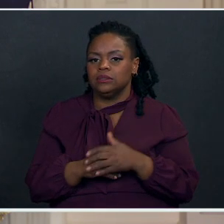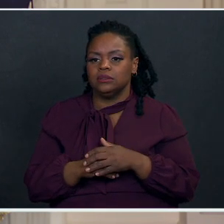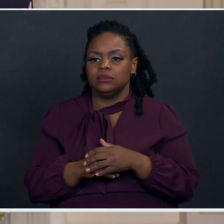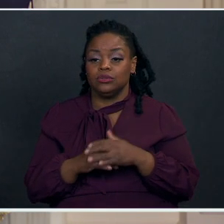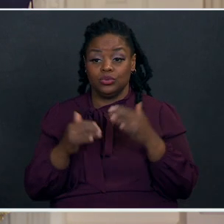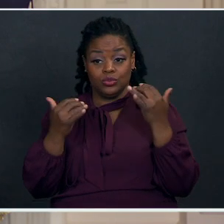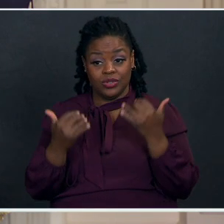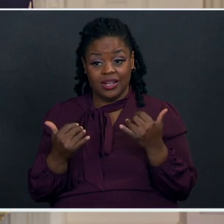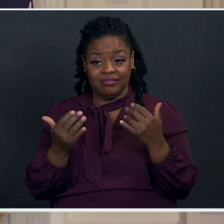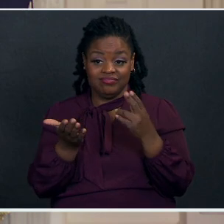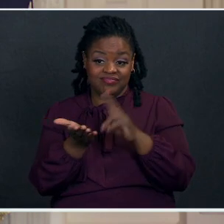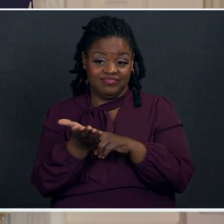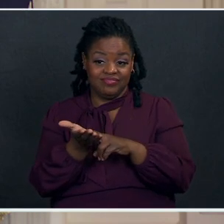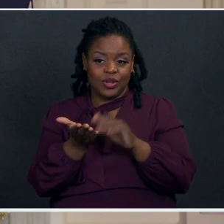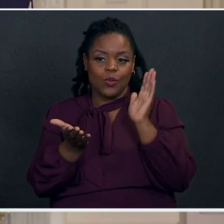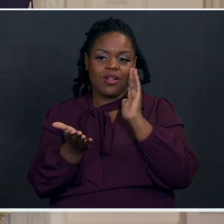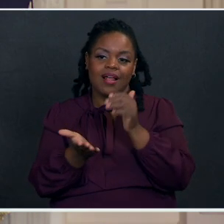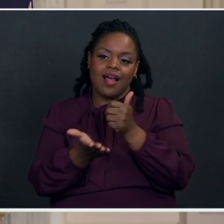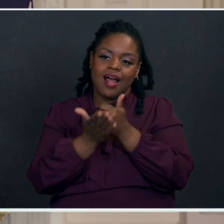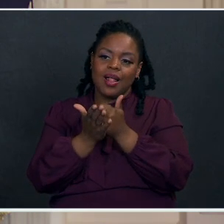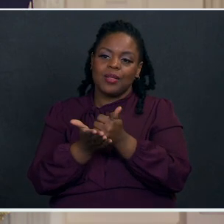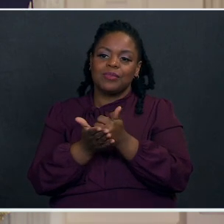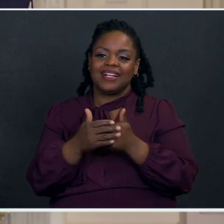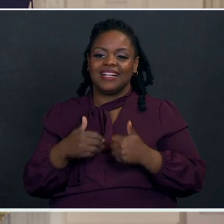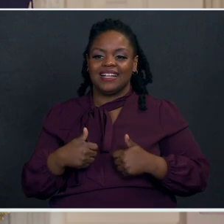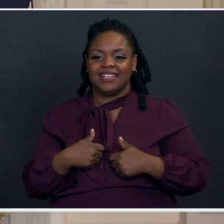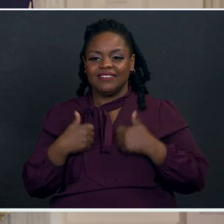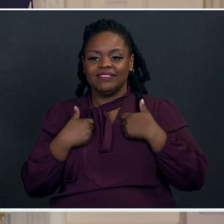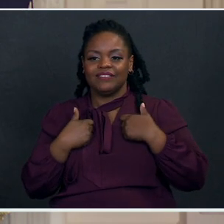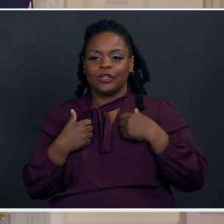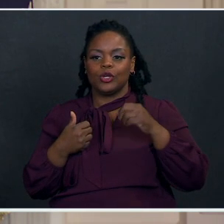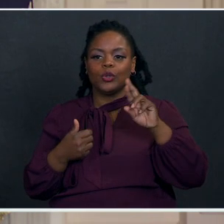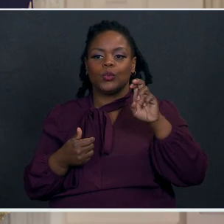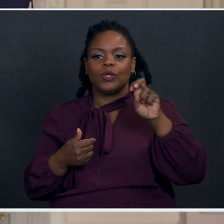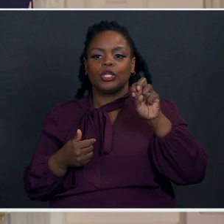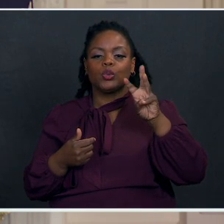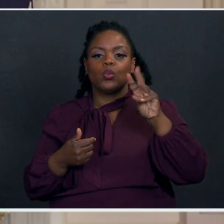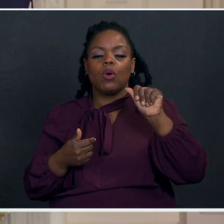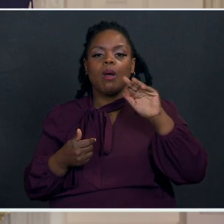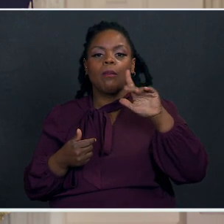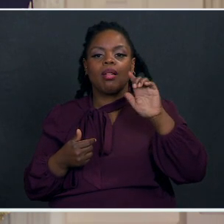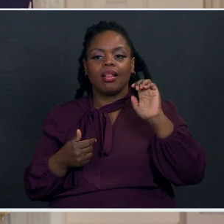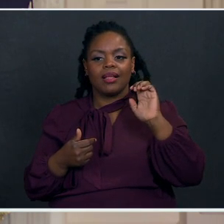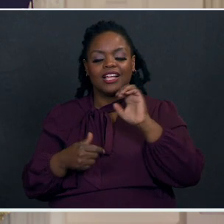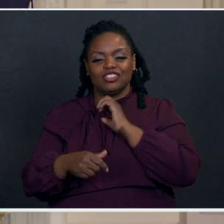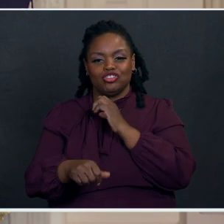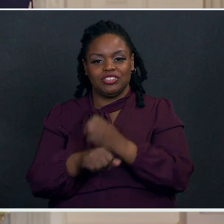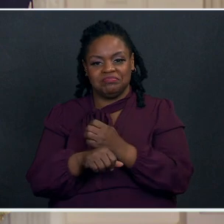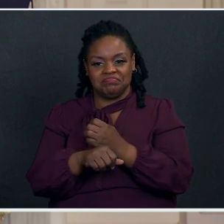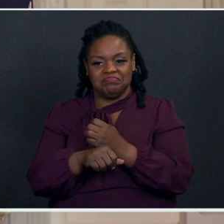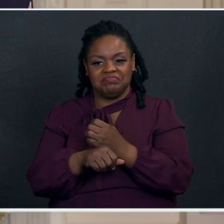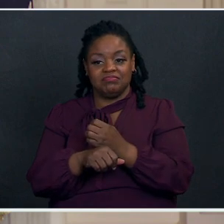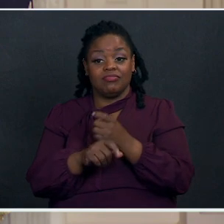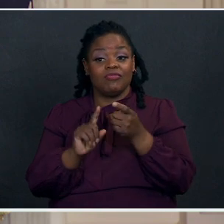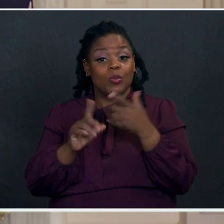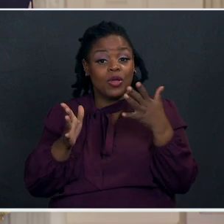increase renewable energy production from offshore wind and meet our obligation to be good stewards of our public lands.